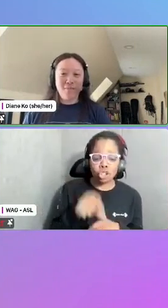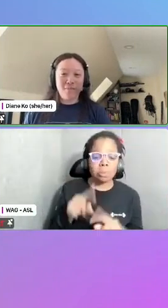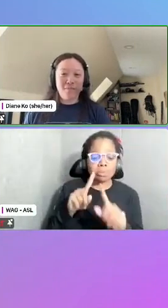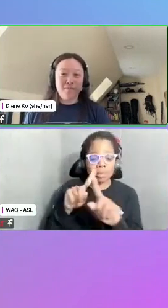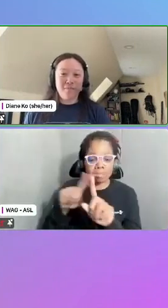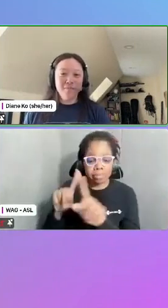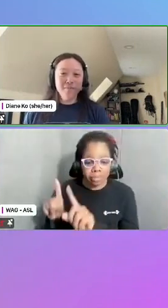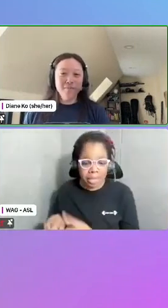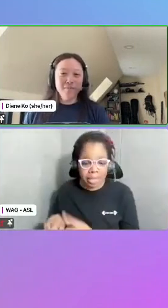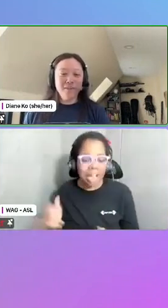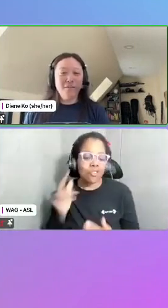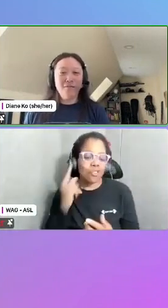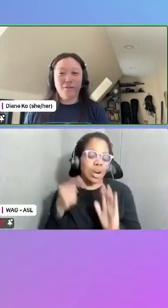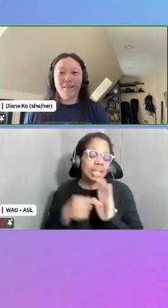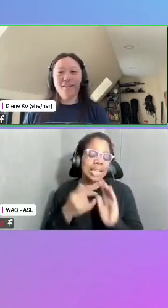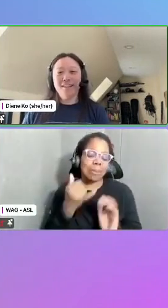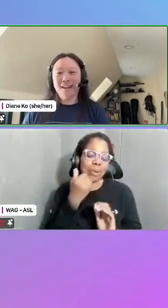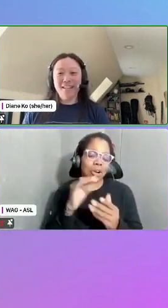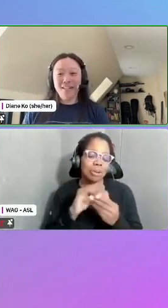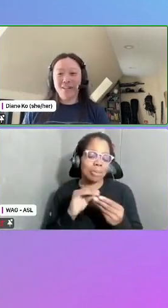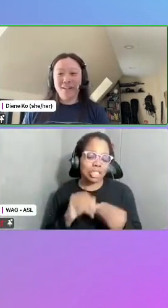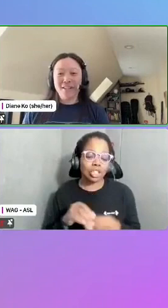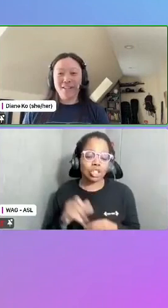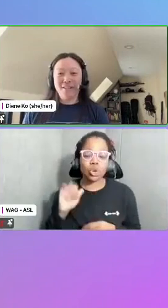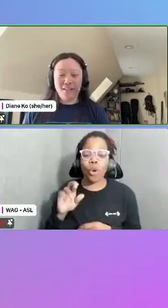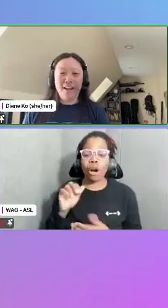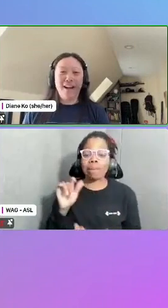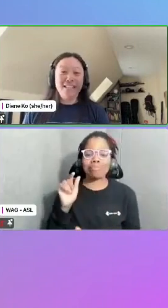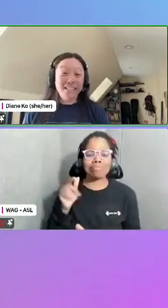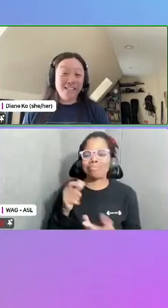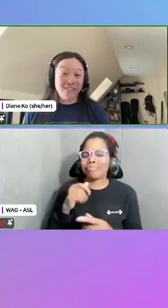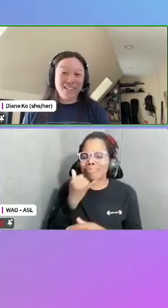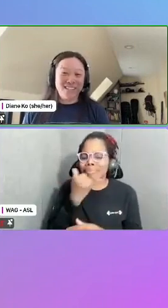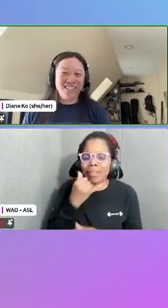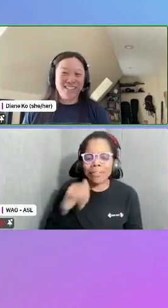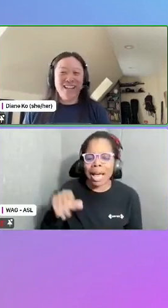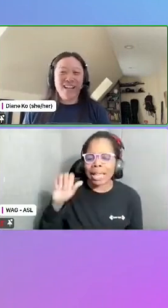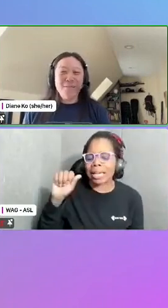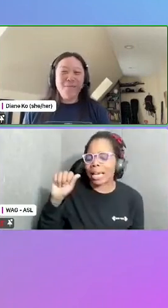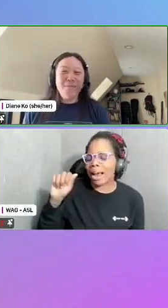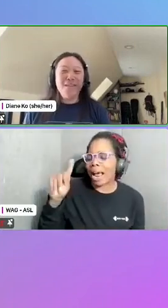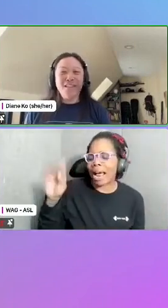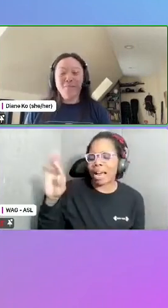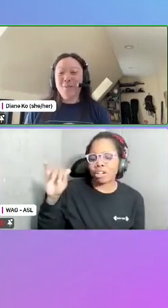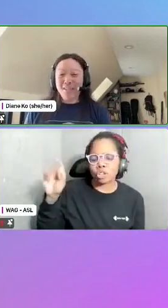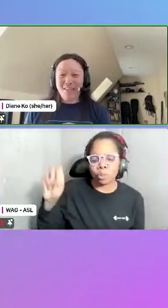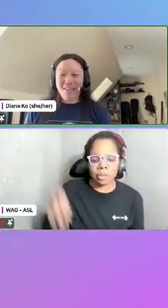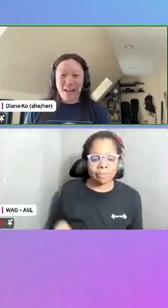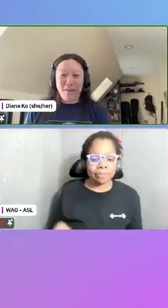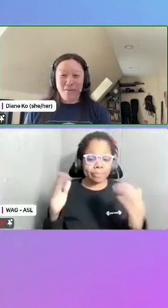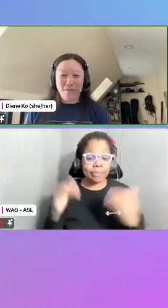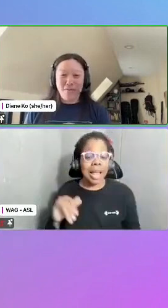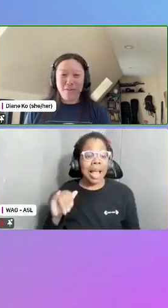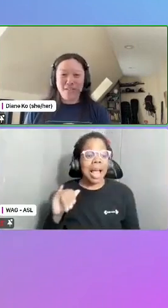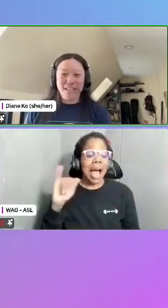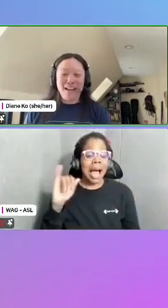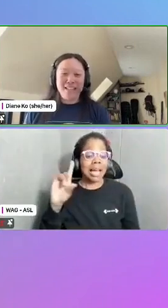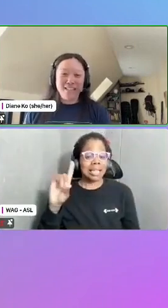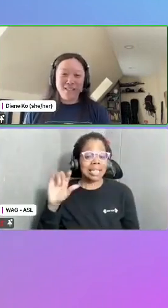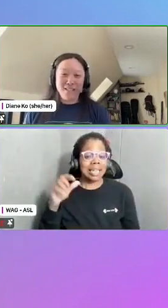using, including misspellings and aria prompts are invalid. . My personal preference is to